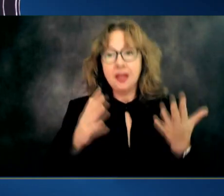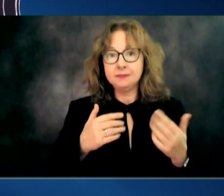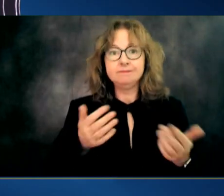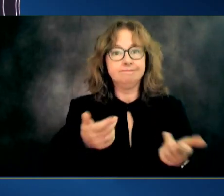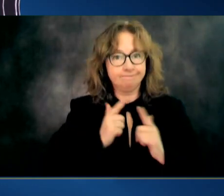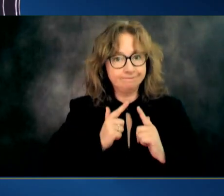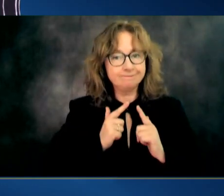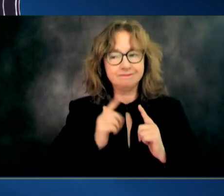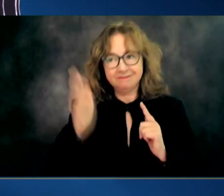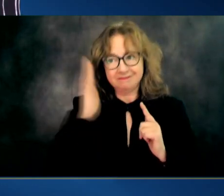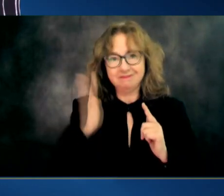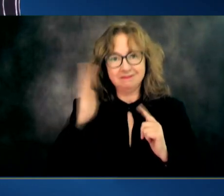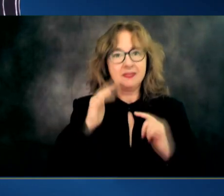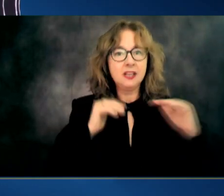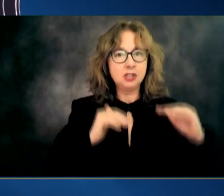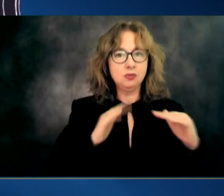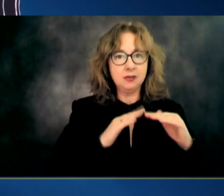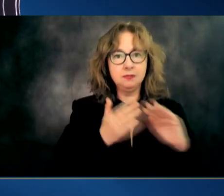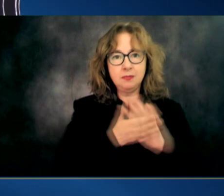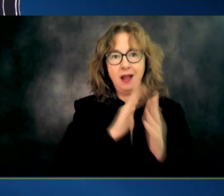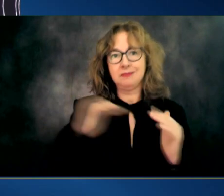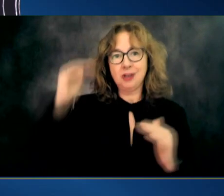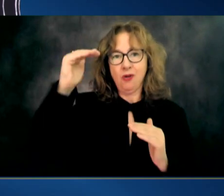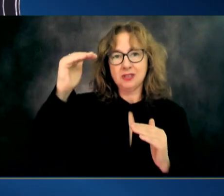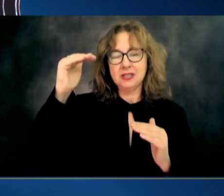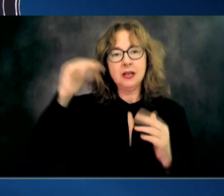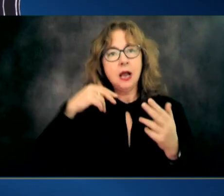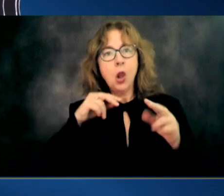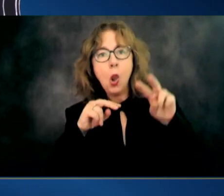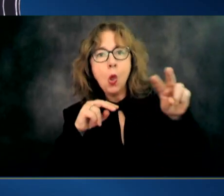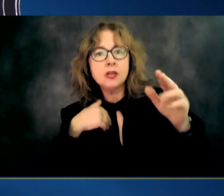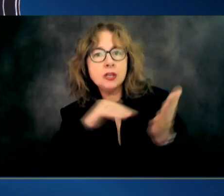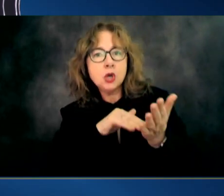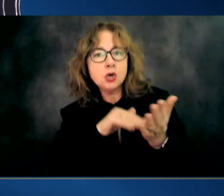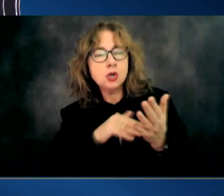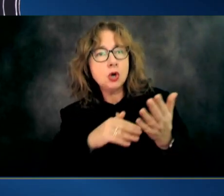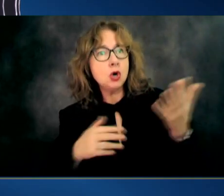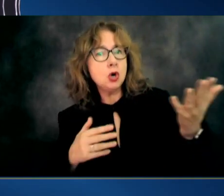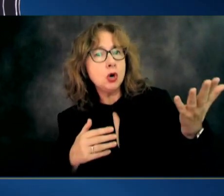I looked at my doctor, and he was like, "Well, I feel like we can take you from -- you know,